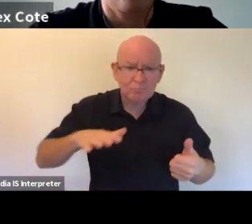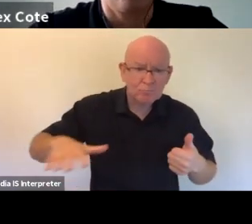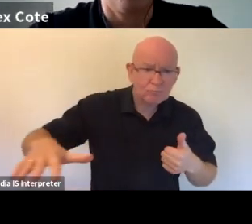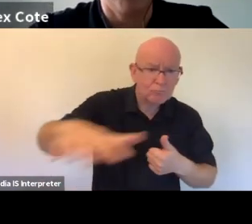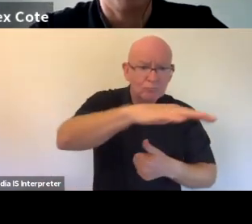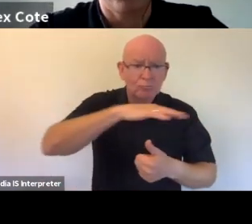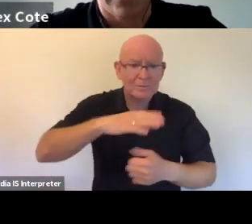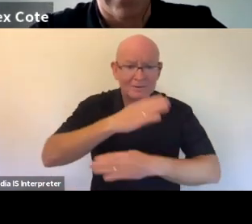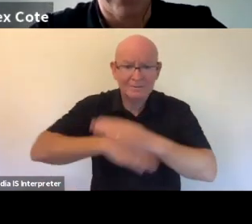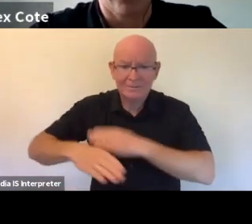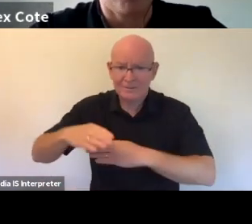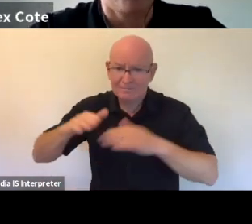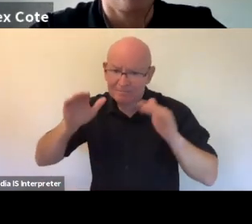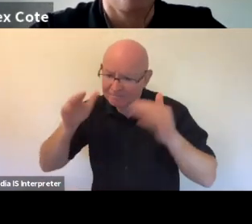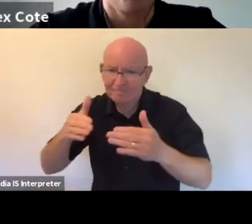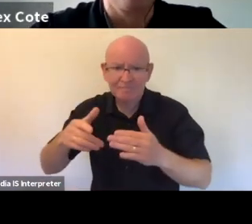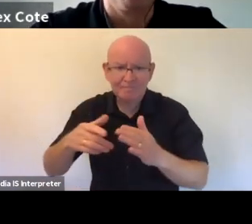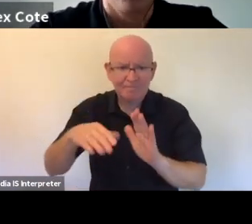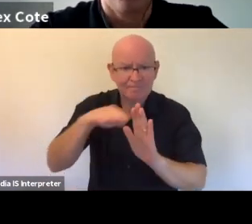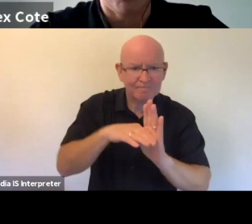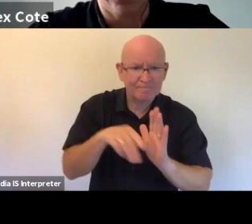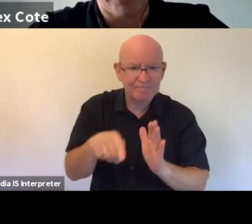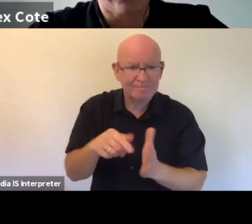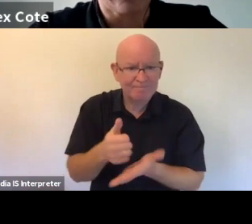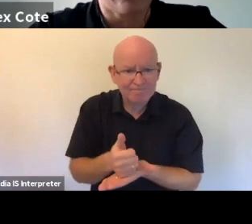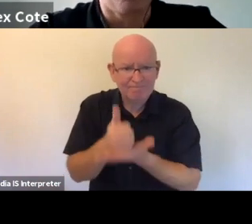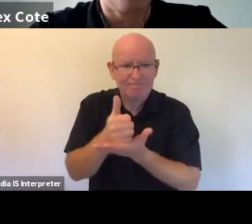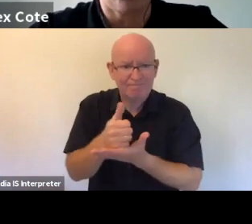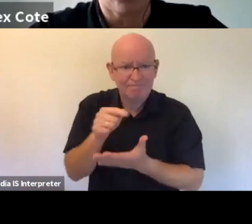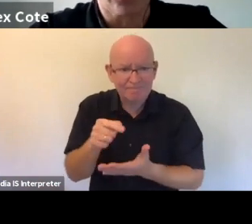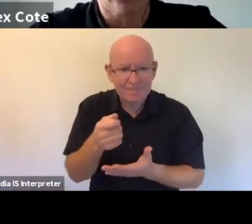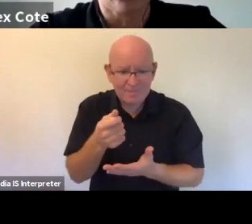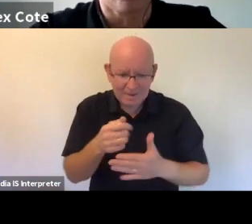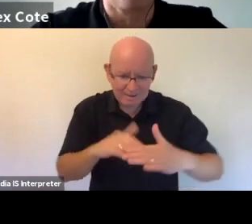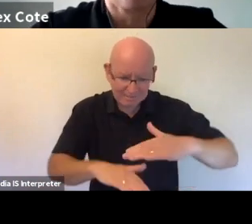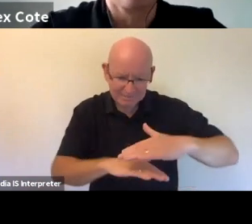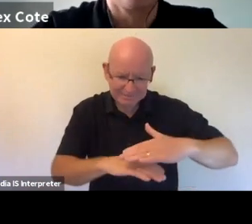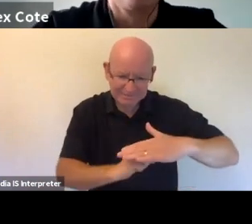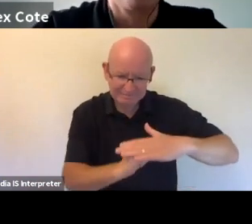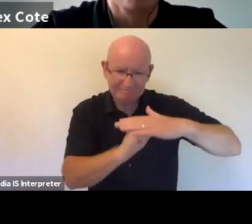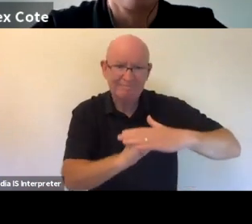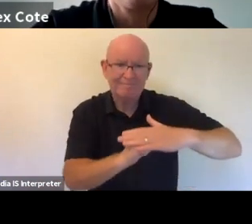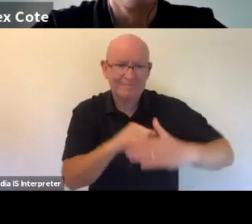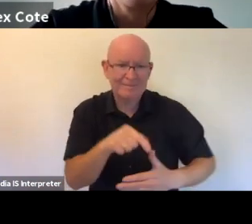to be economically included. We need a greater accessibility across social protection delivery mechanisms